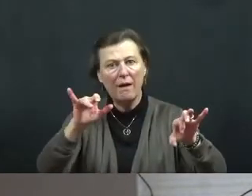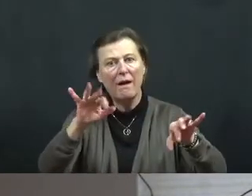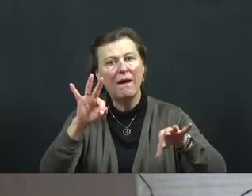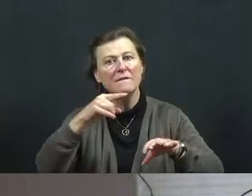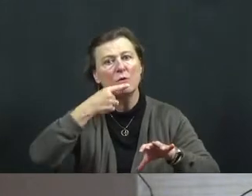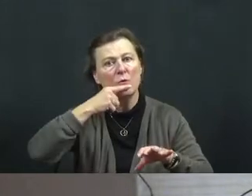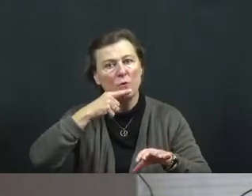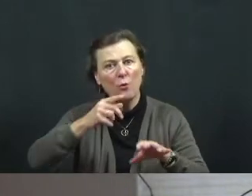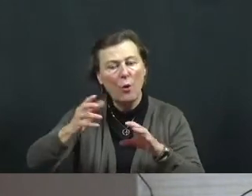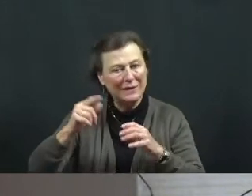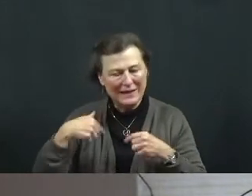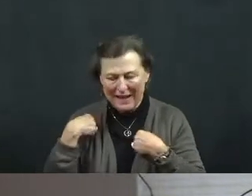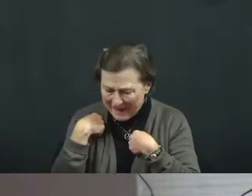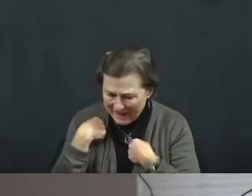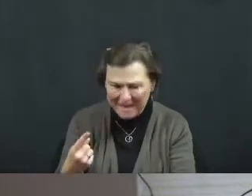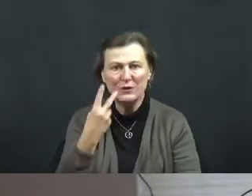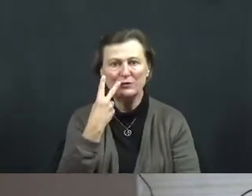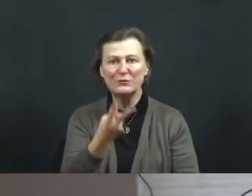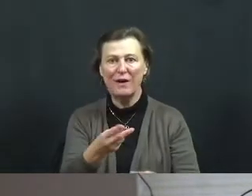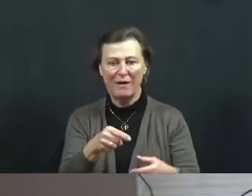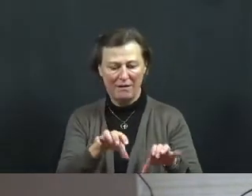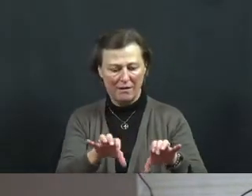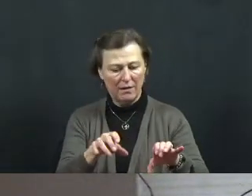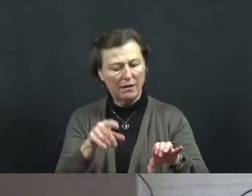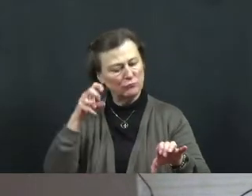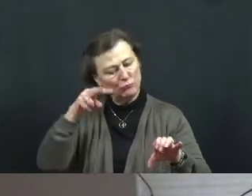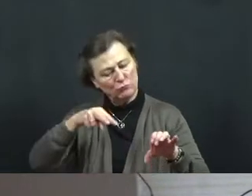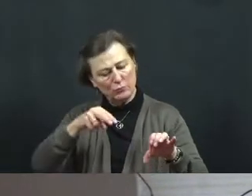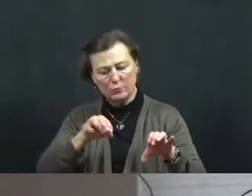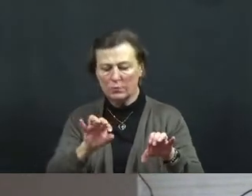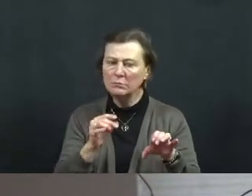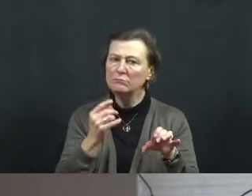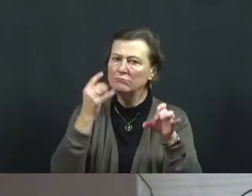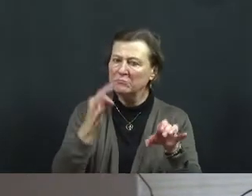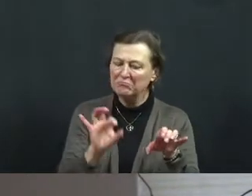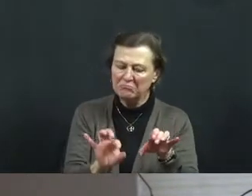As Willow looked at that ear of corn, he plucked off one little kernel.